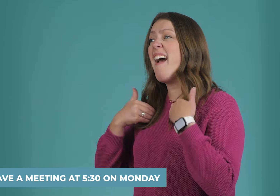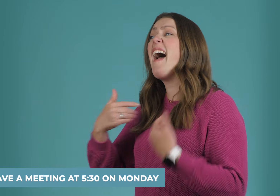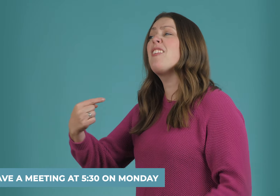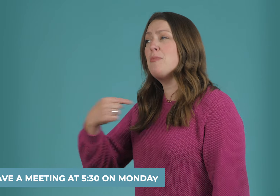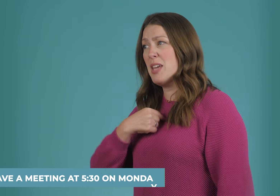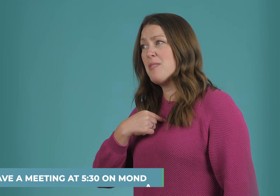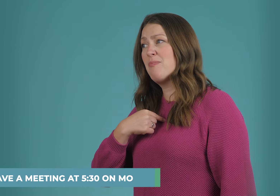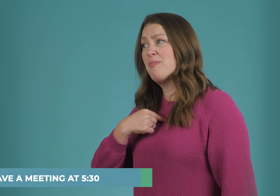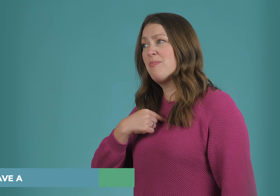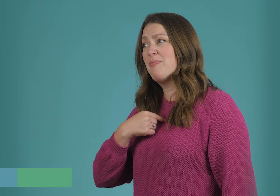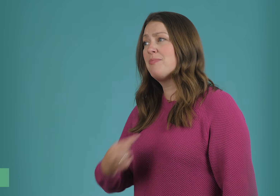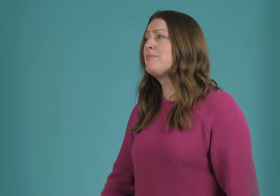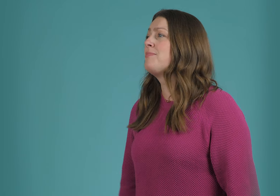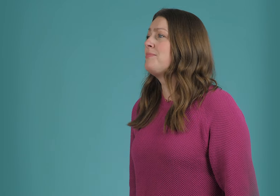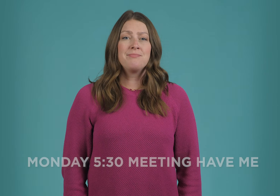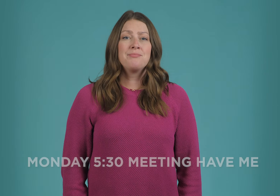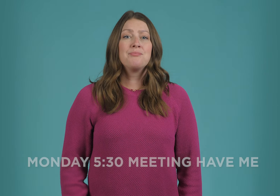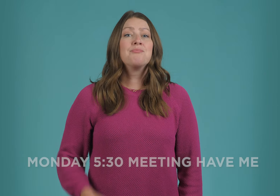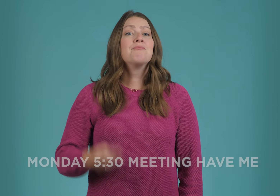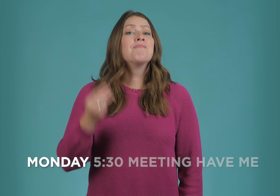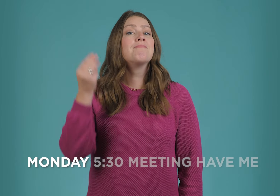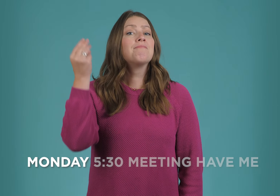Have me.